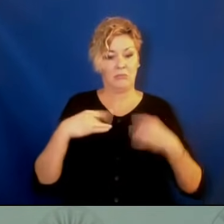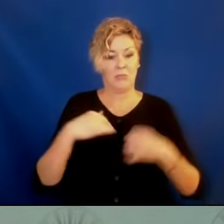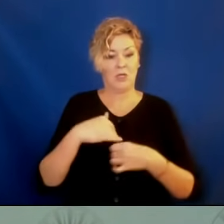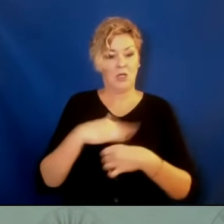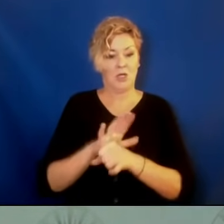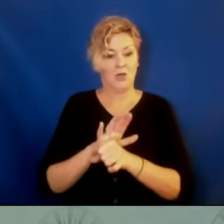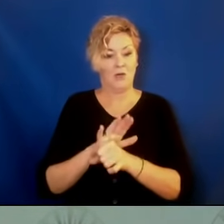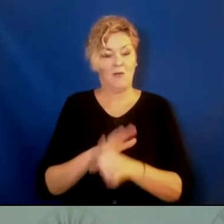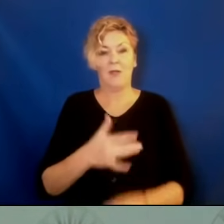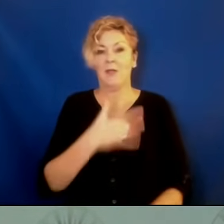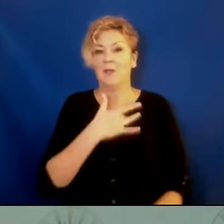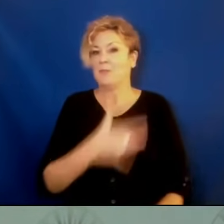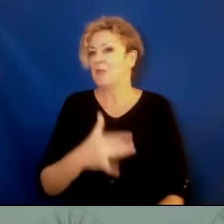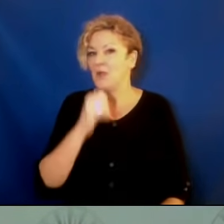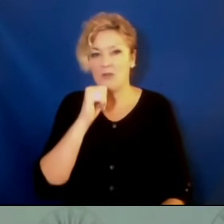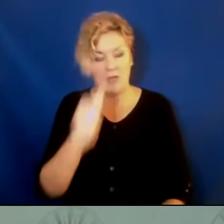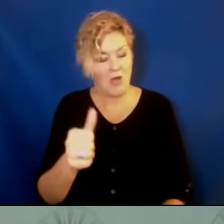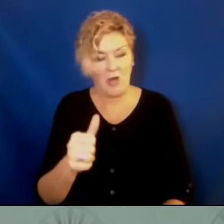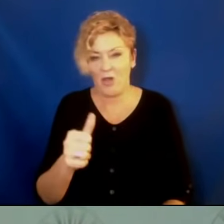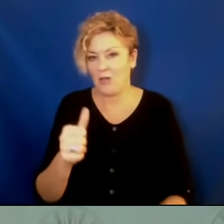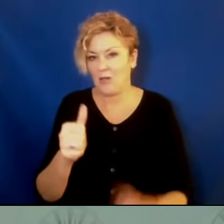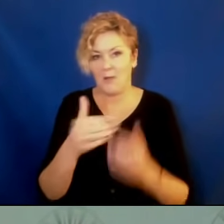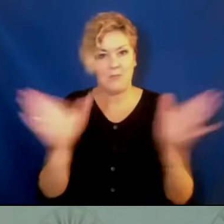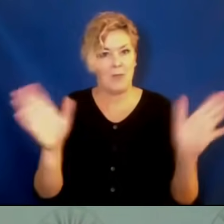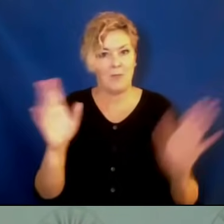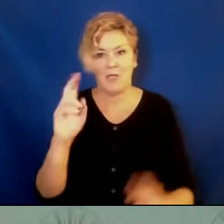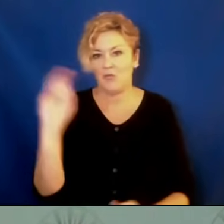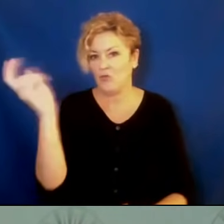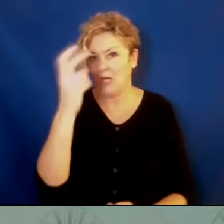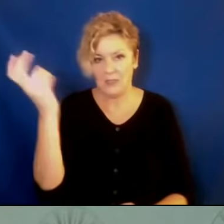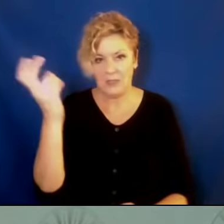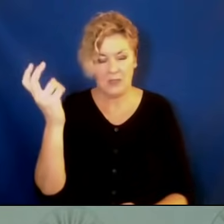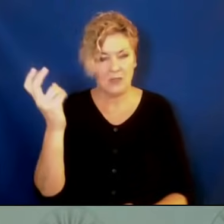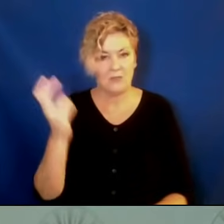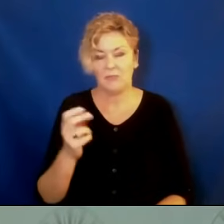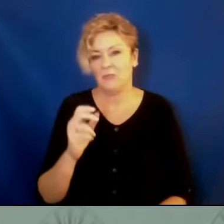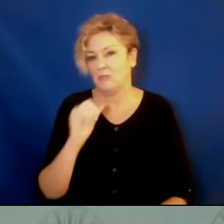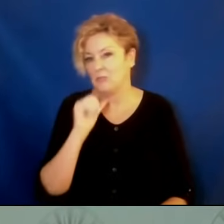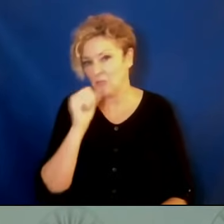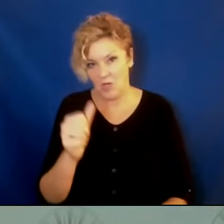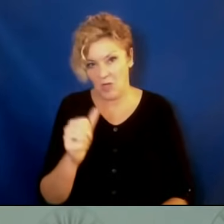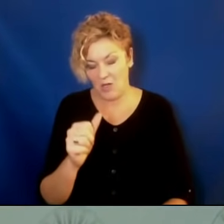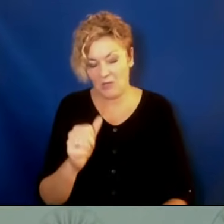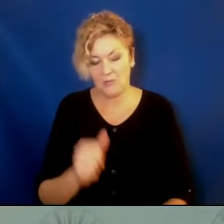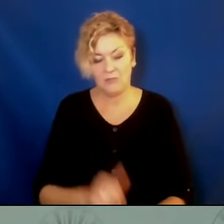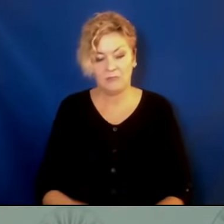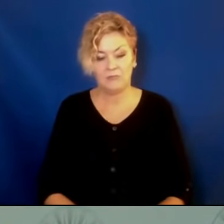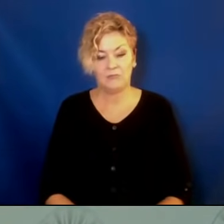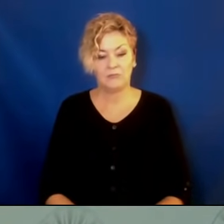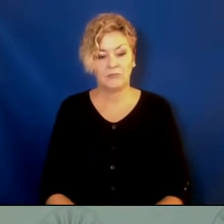and although there may be a notification , initially we had notifications, for example,